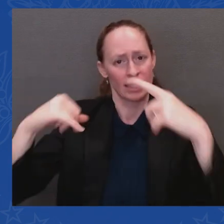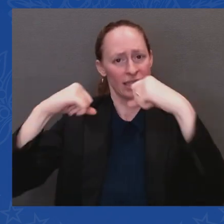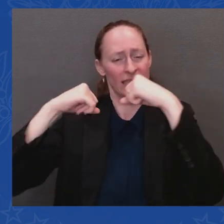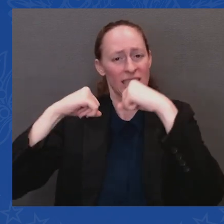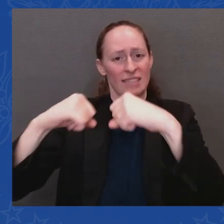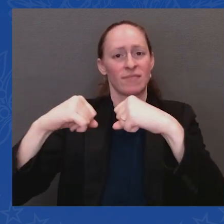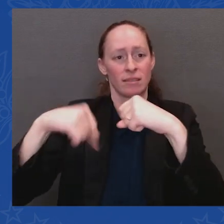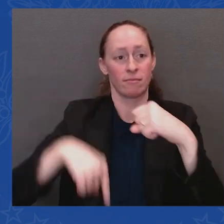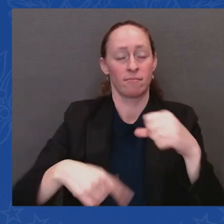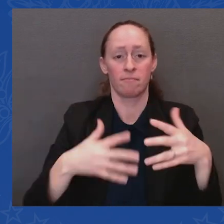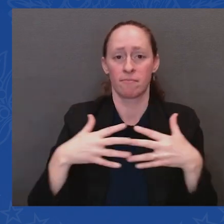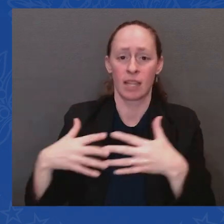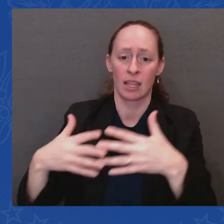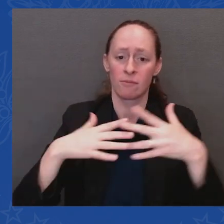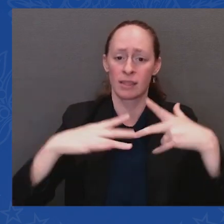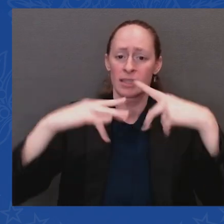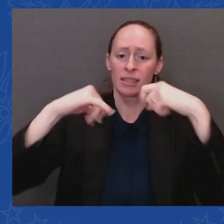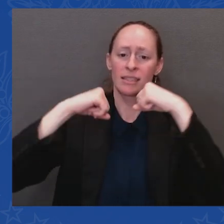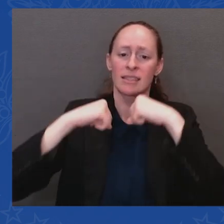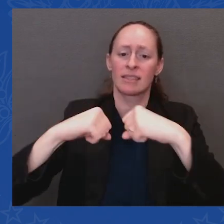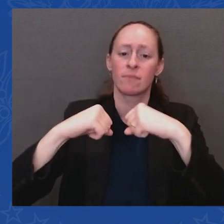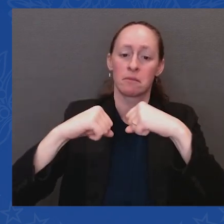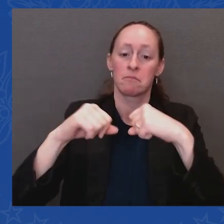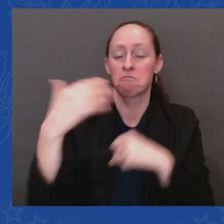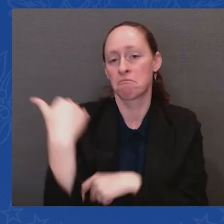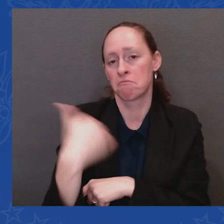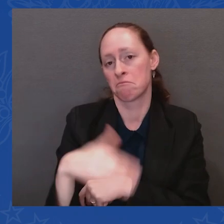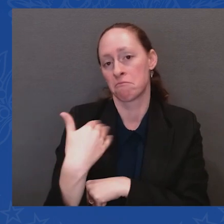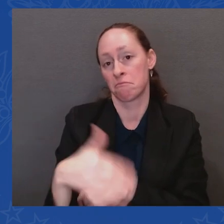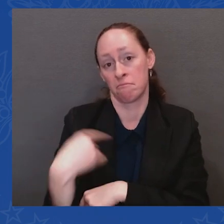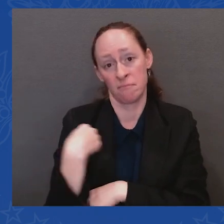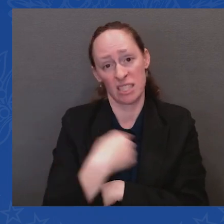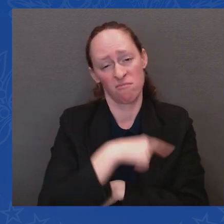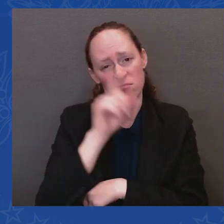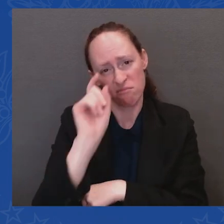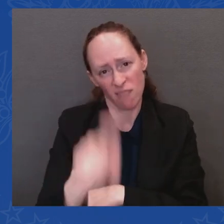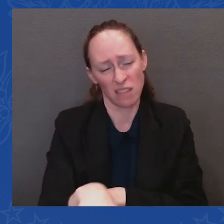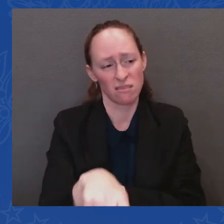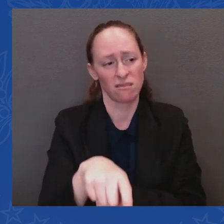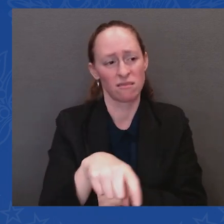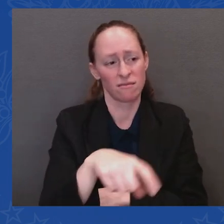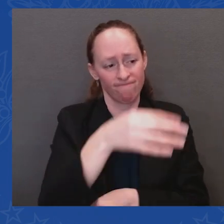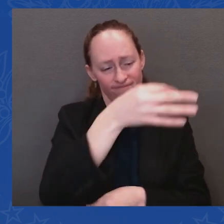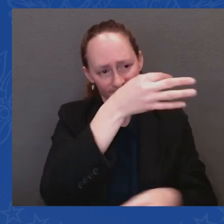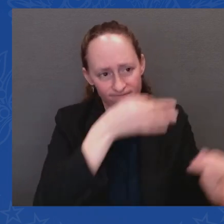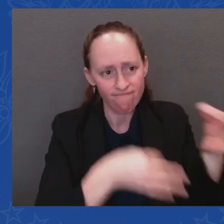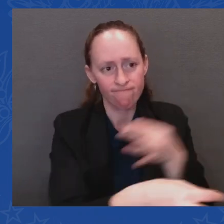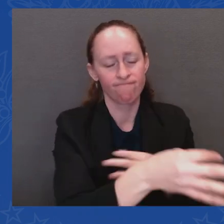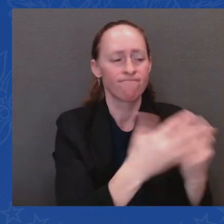We owe you, not just for keeping the flame of freedom burning during the darkest of moments